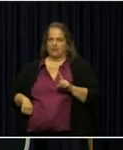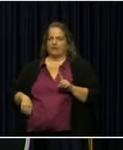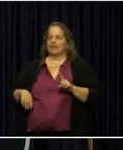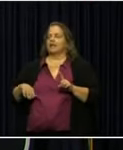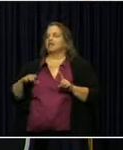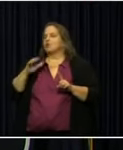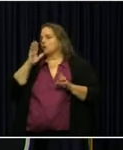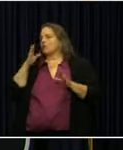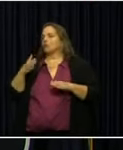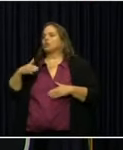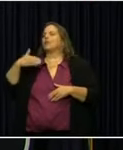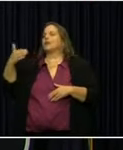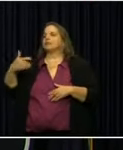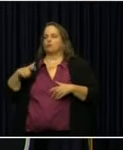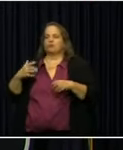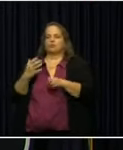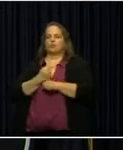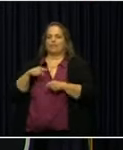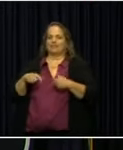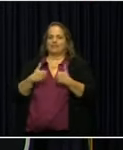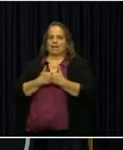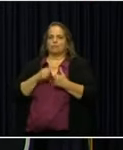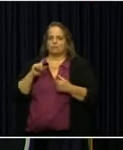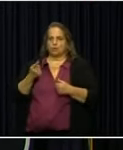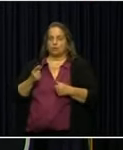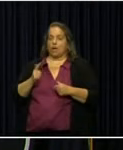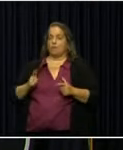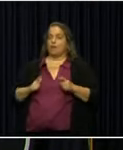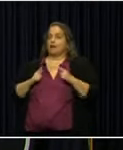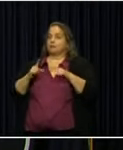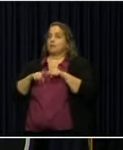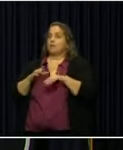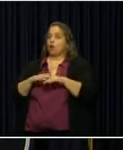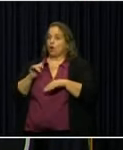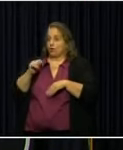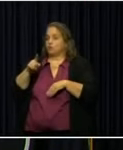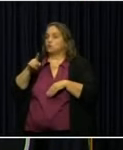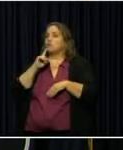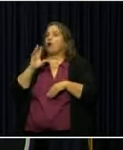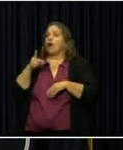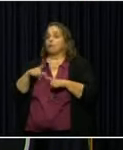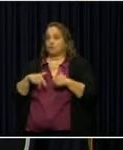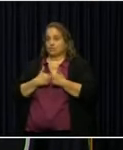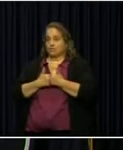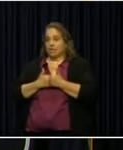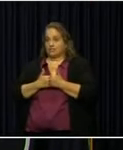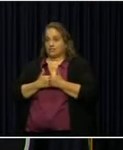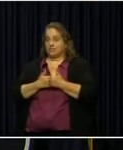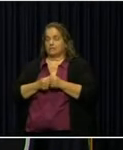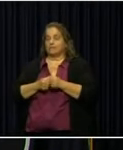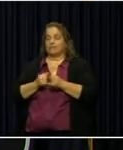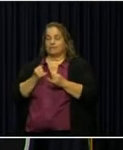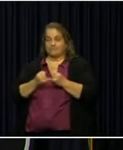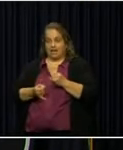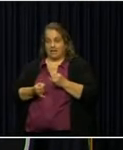THE WORLD IS NOT TOO SMALL